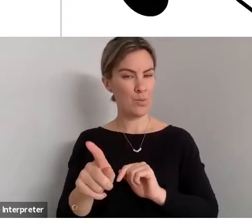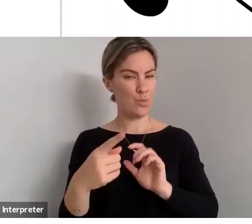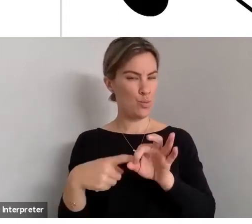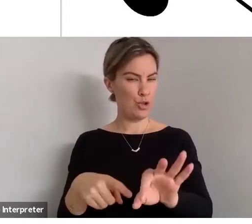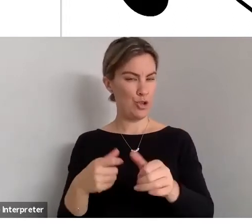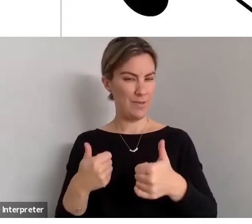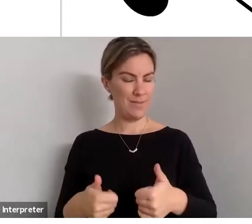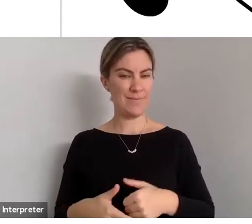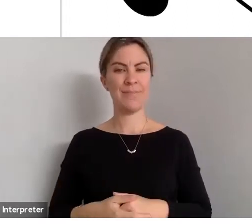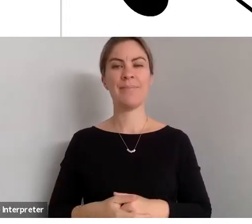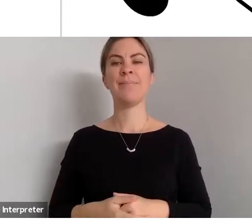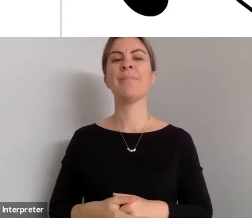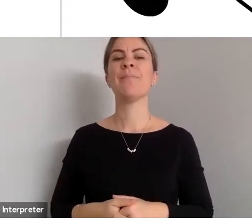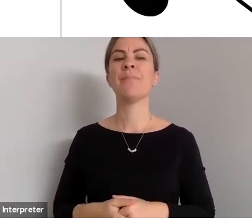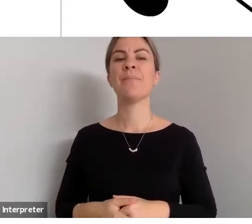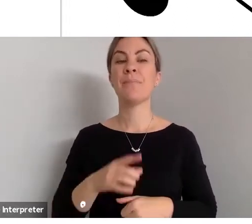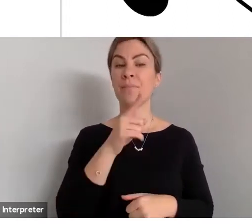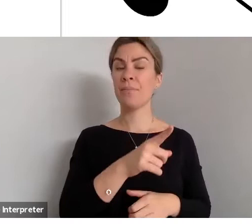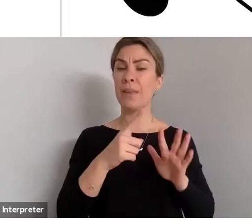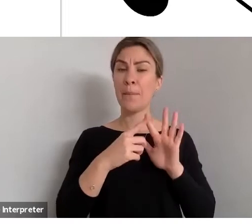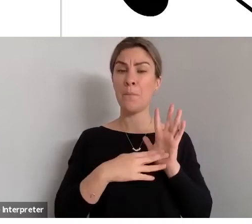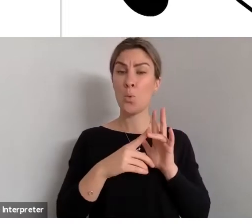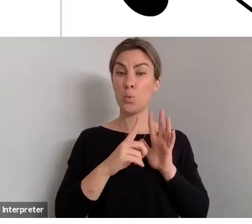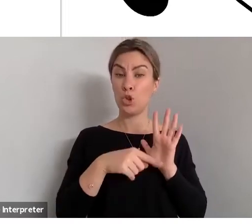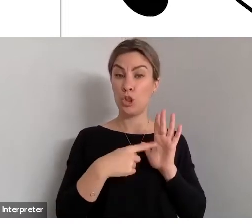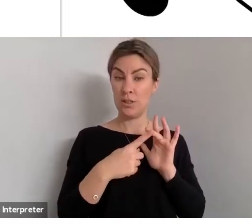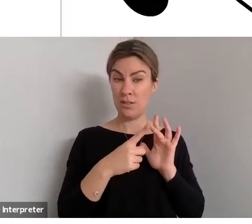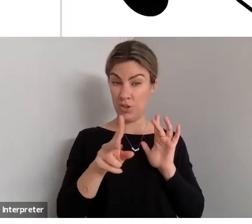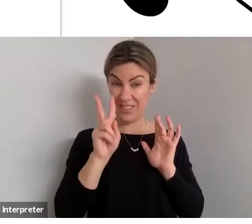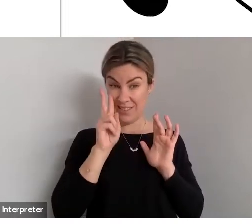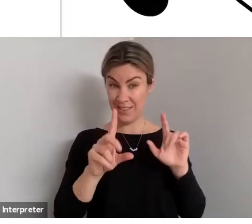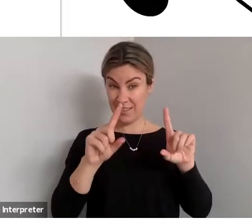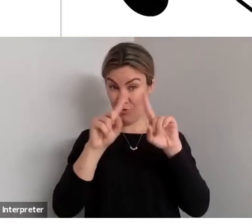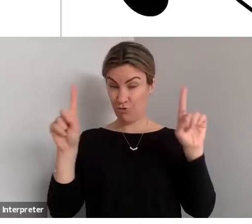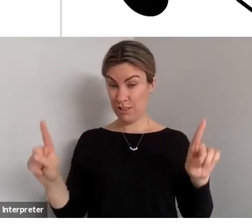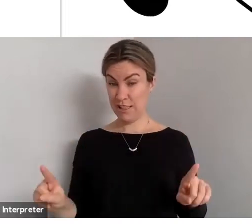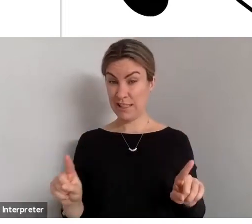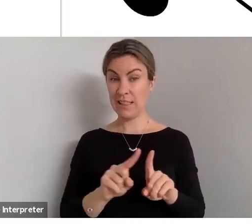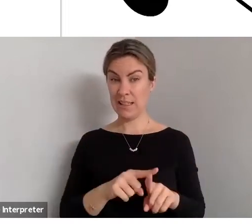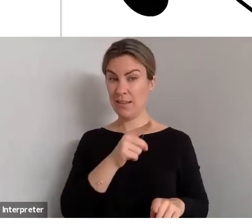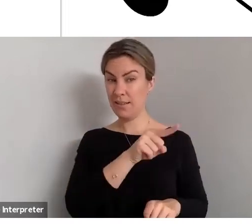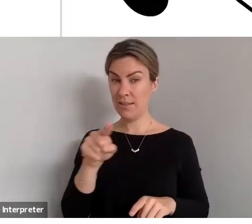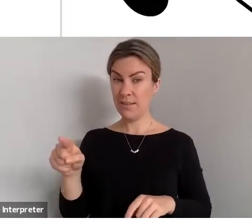With Emojis you can see on the screen. Here are some common examples.